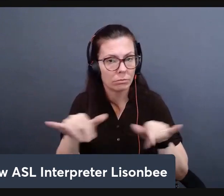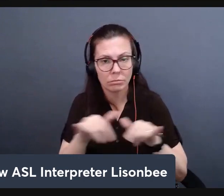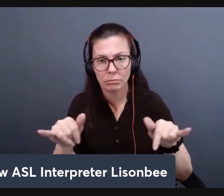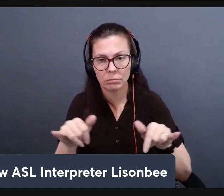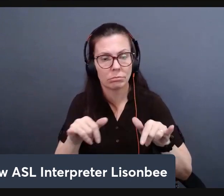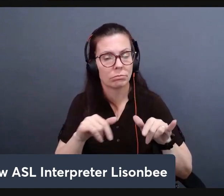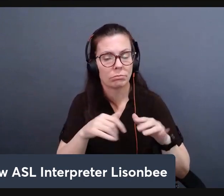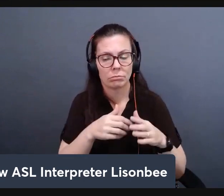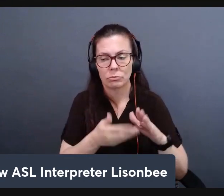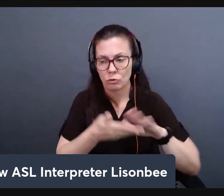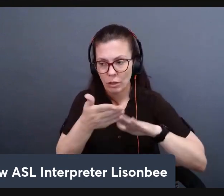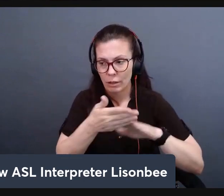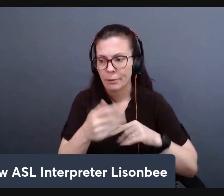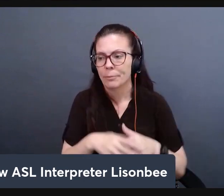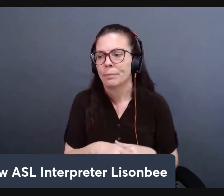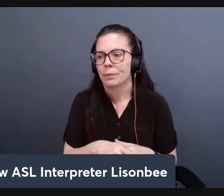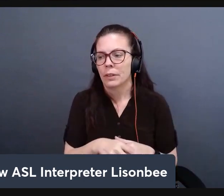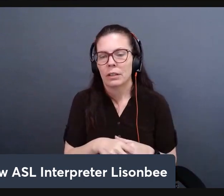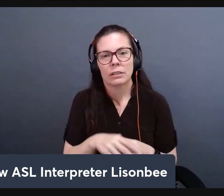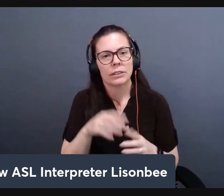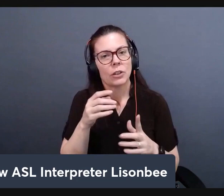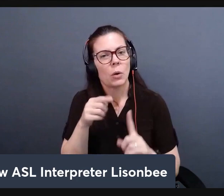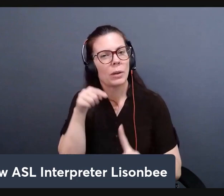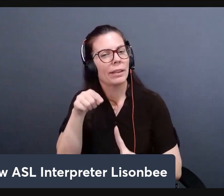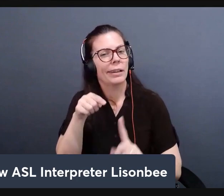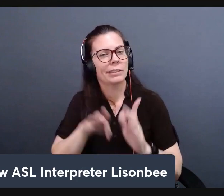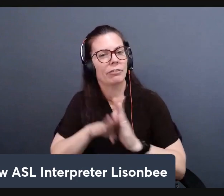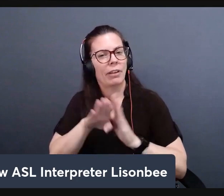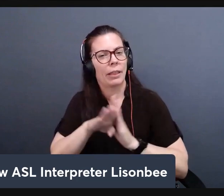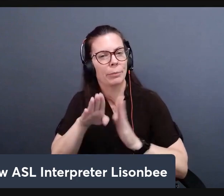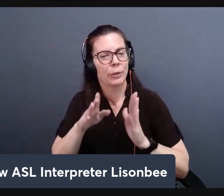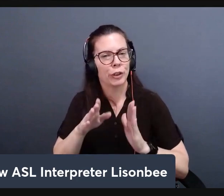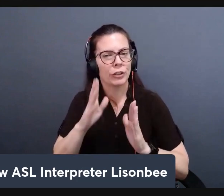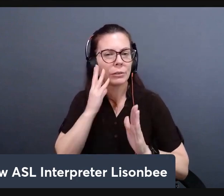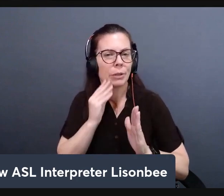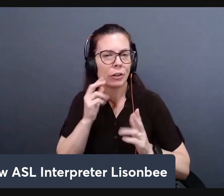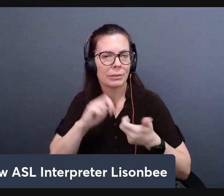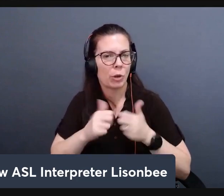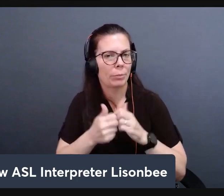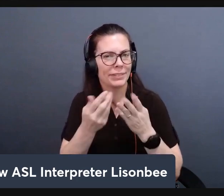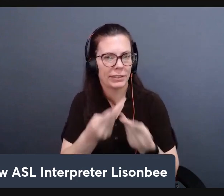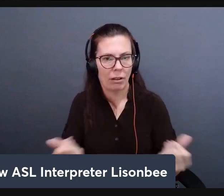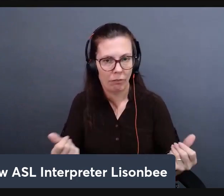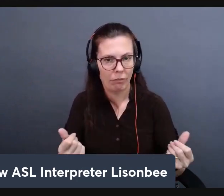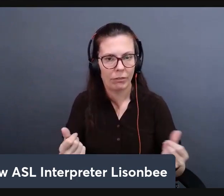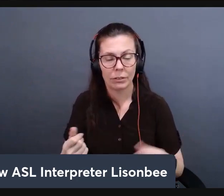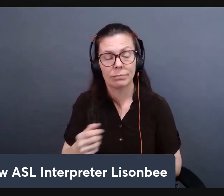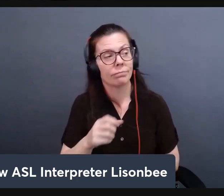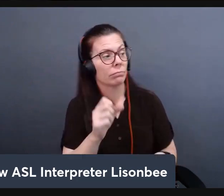And it solves a lot of those developer experience problems. Yeah, no, that's awesome.